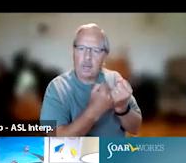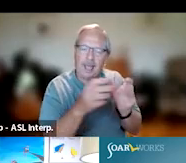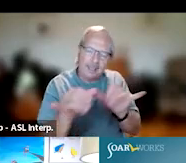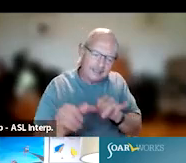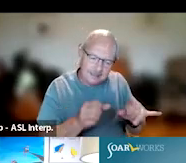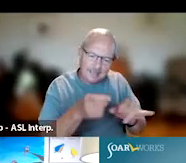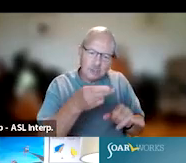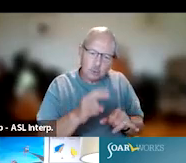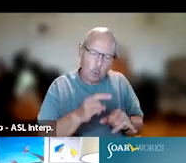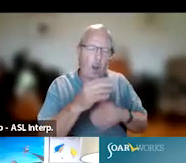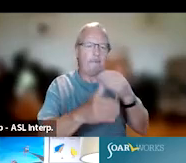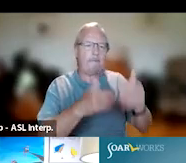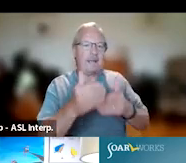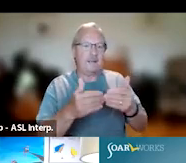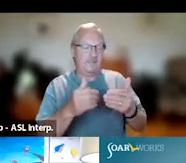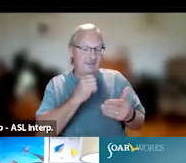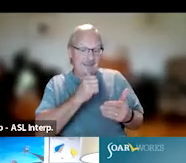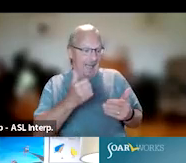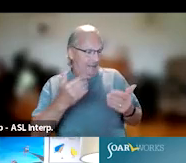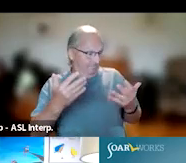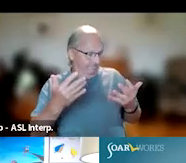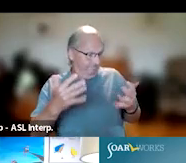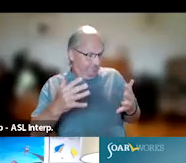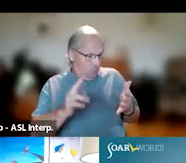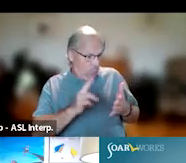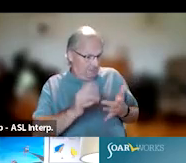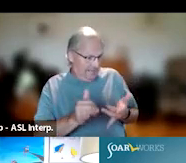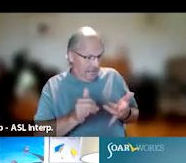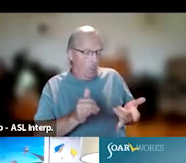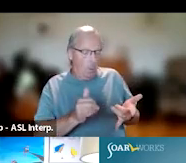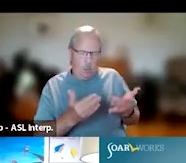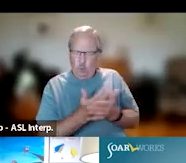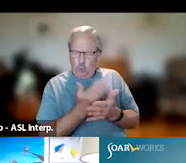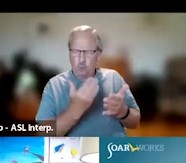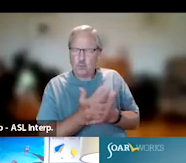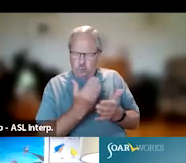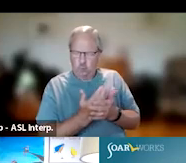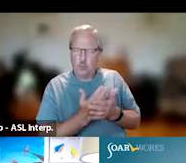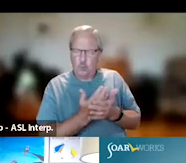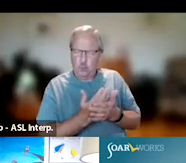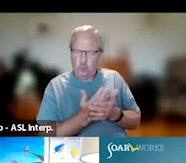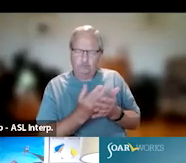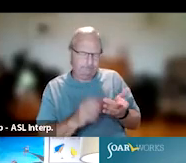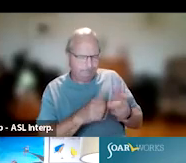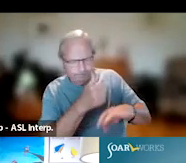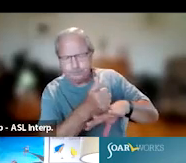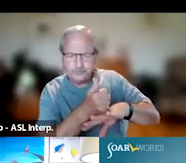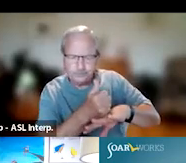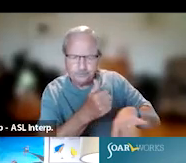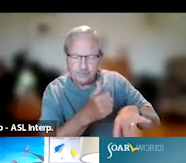if you're not already using it regularly or you're newer to SOAR implementation, that will be an excellent guide